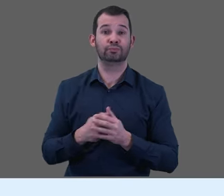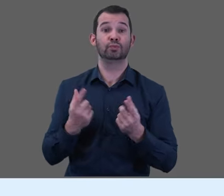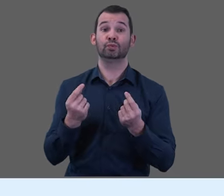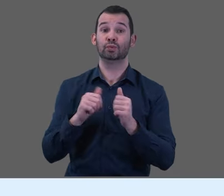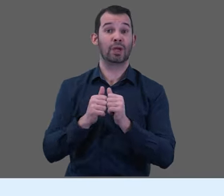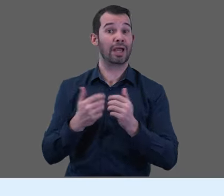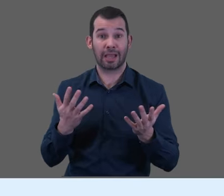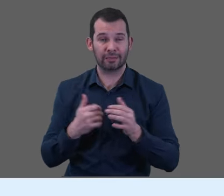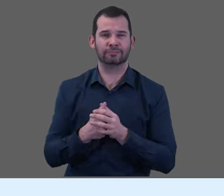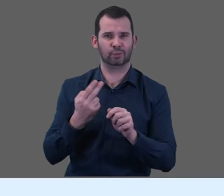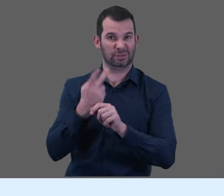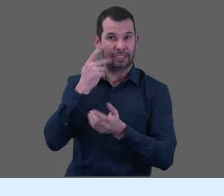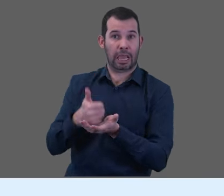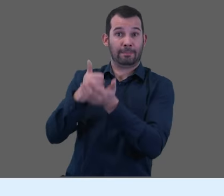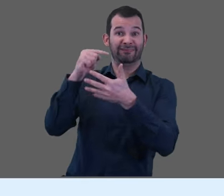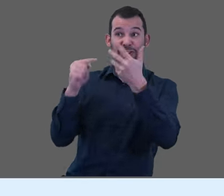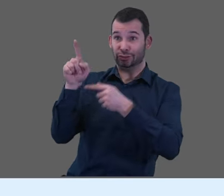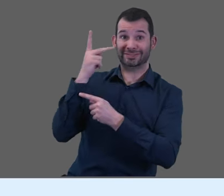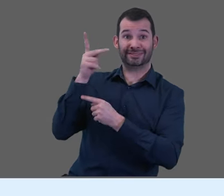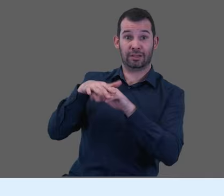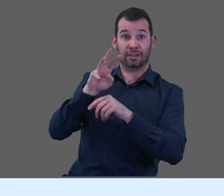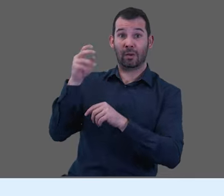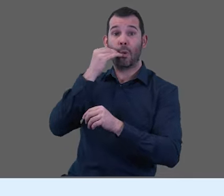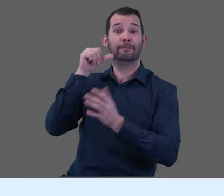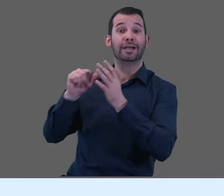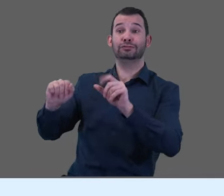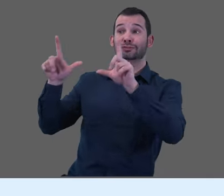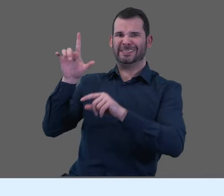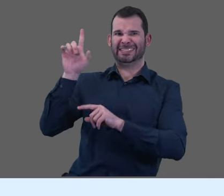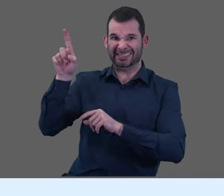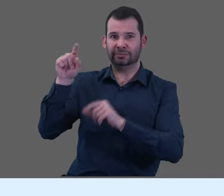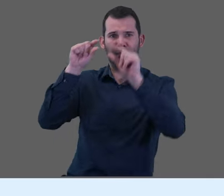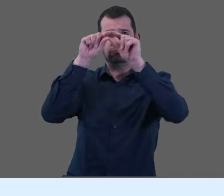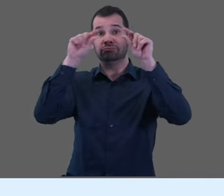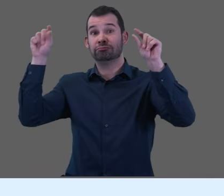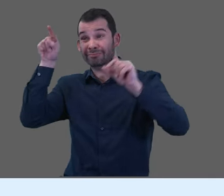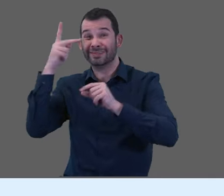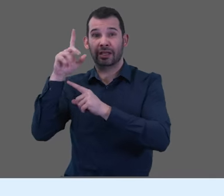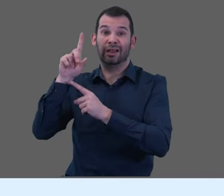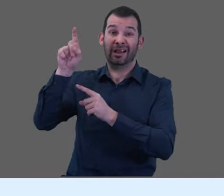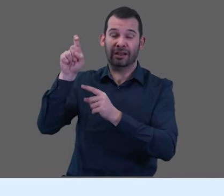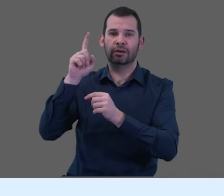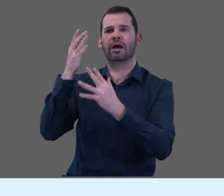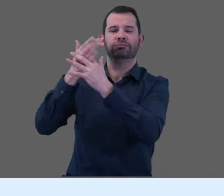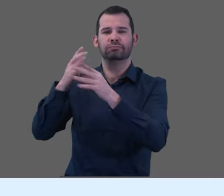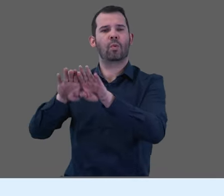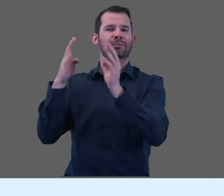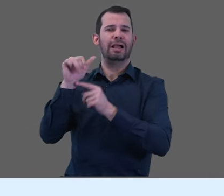To do so, use the Help feature on the homepage or the navigation bar to log a case.